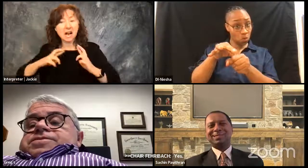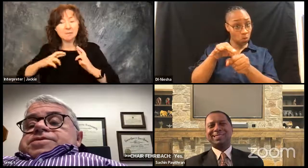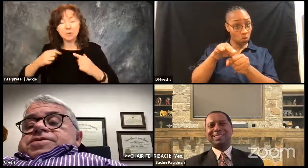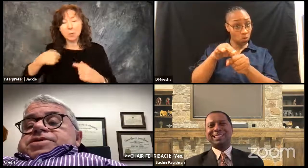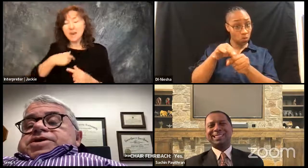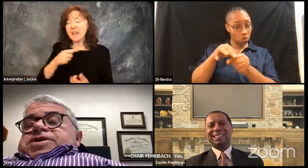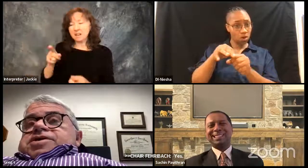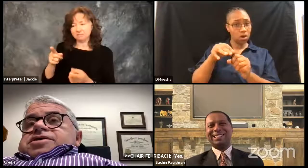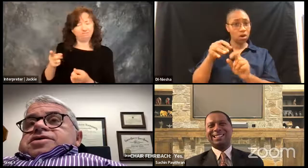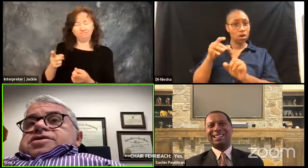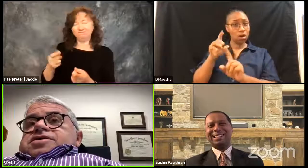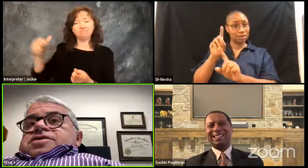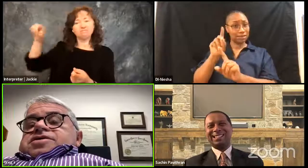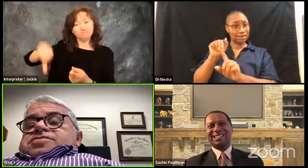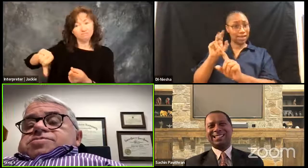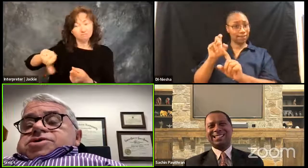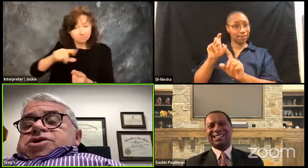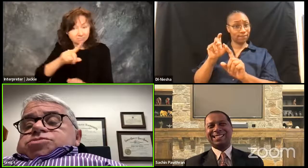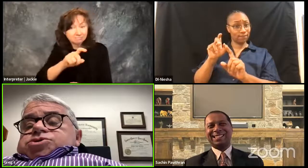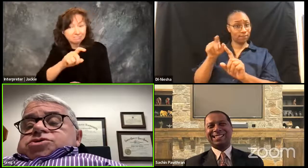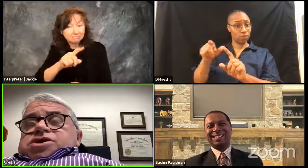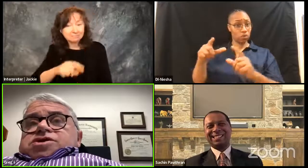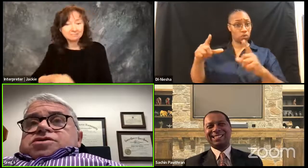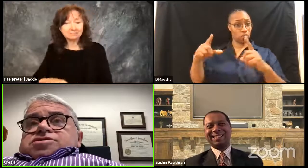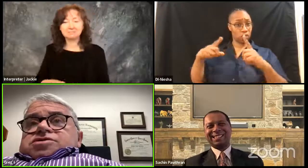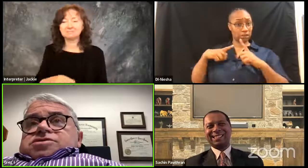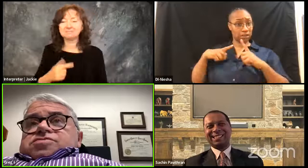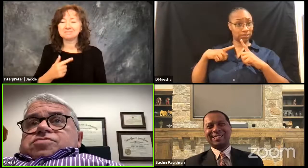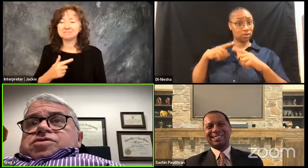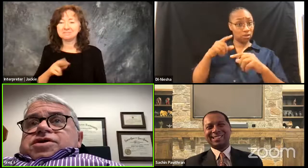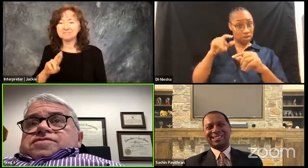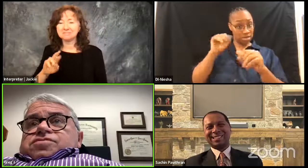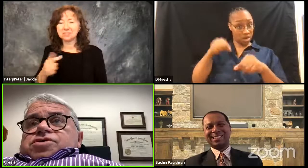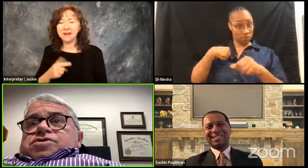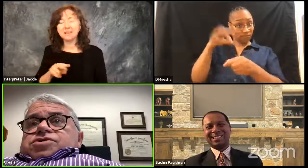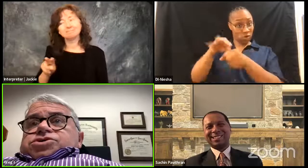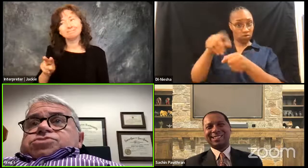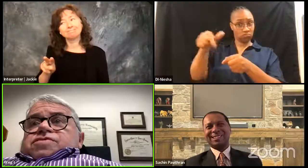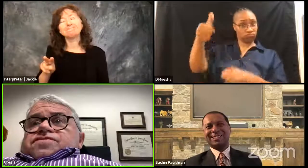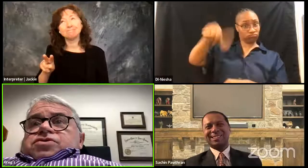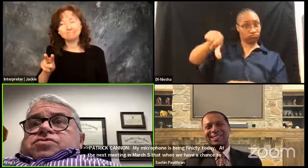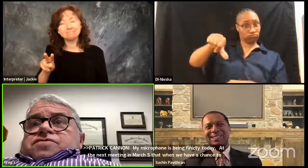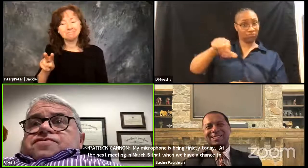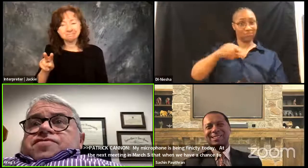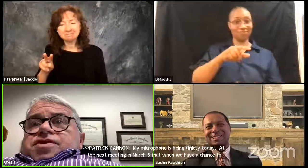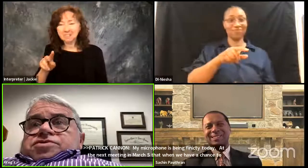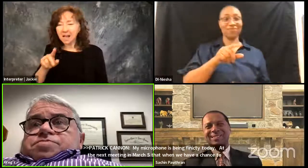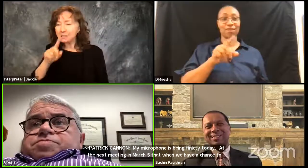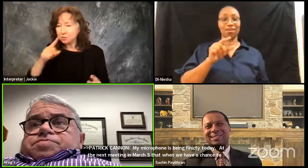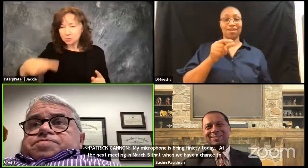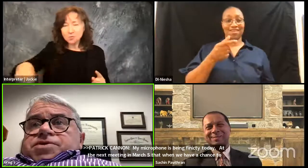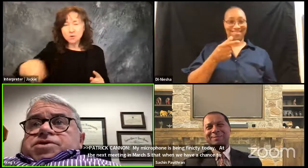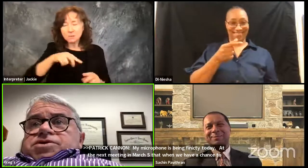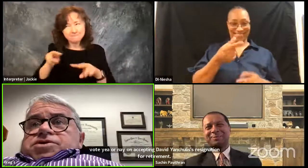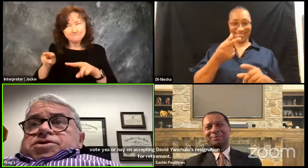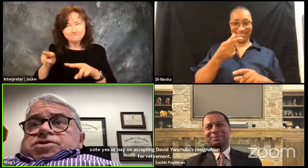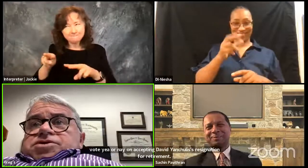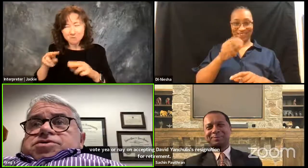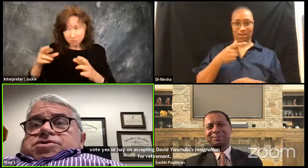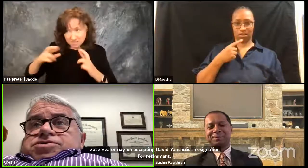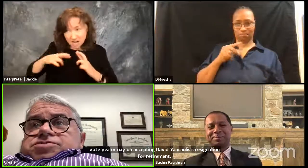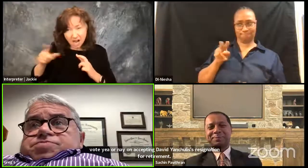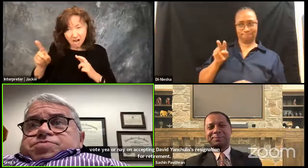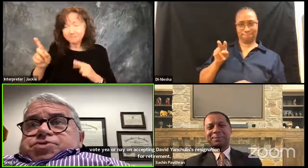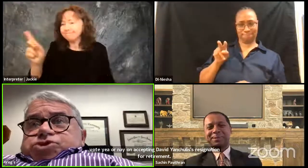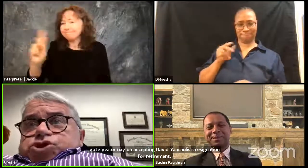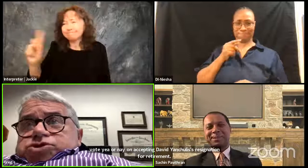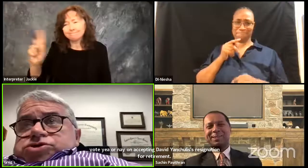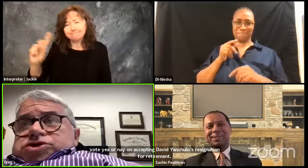I ... Yes, we will have a rigorous review of that position that he